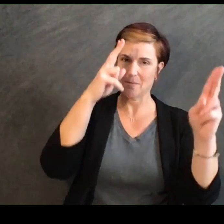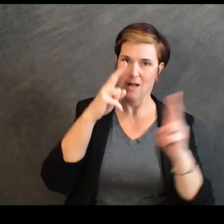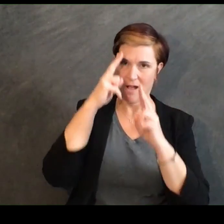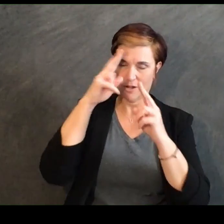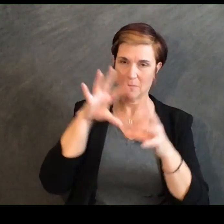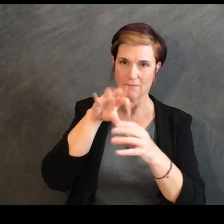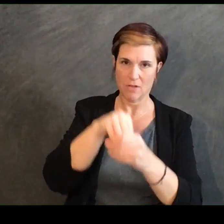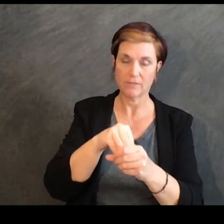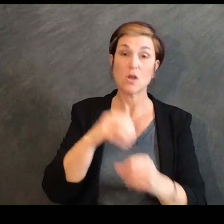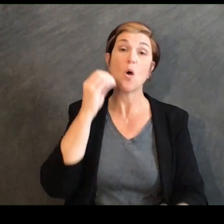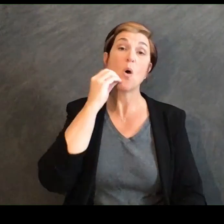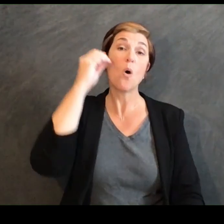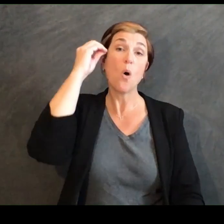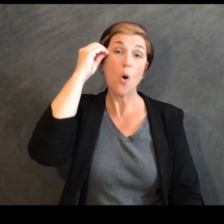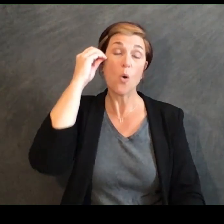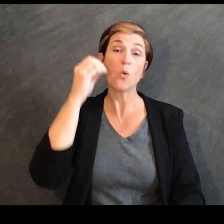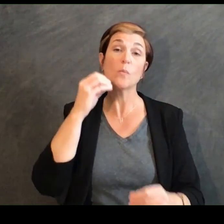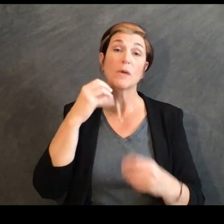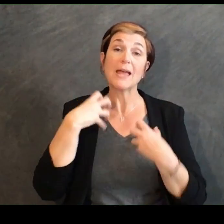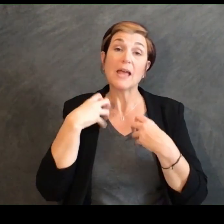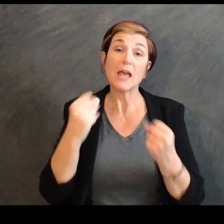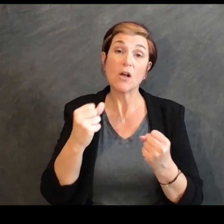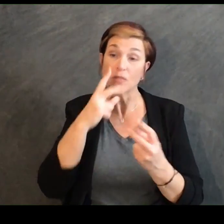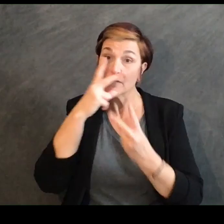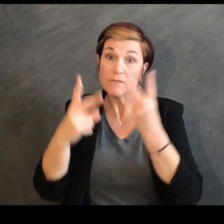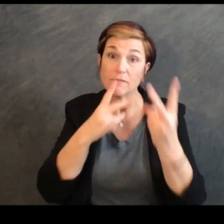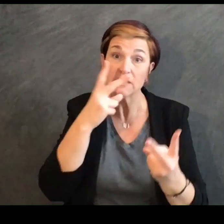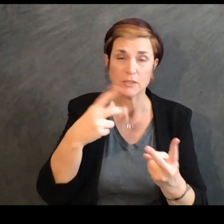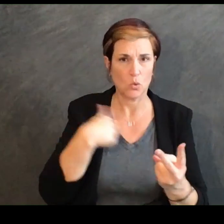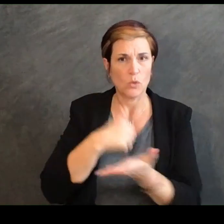industry has been treating patients and seniors and the safety and comfort of